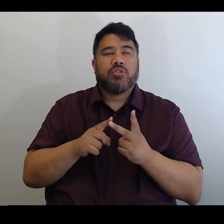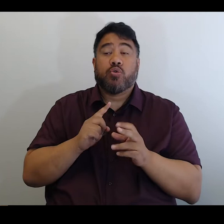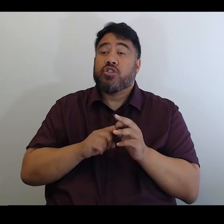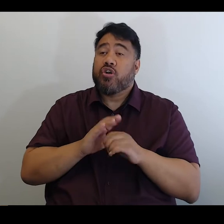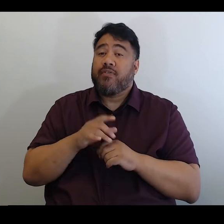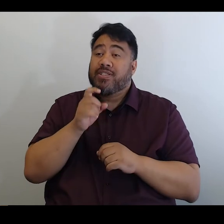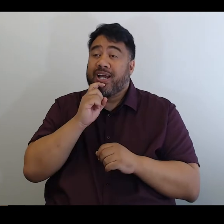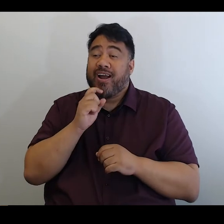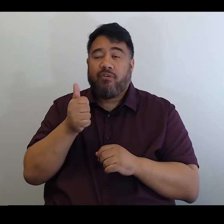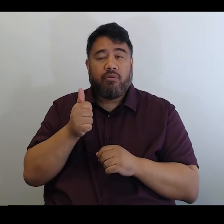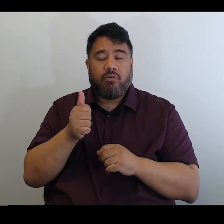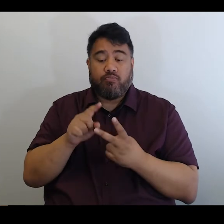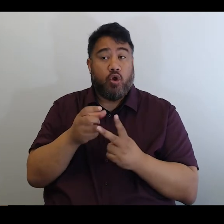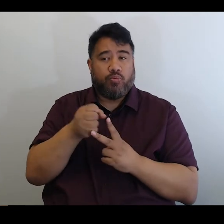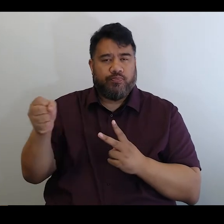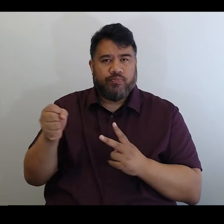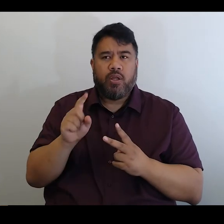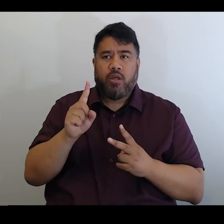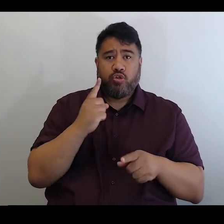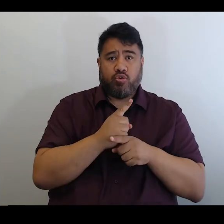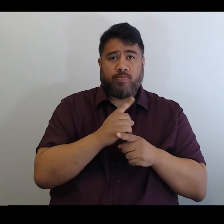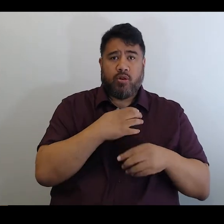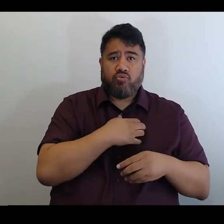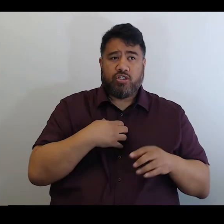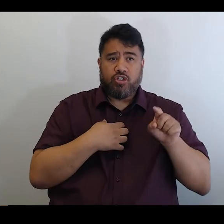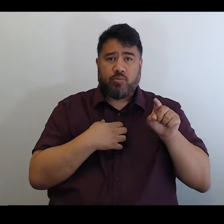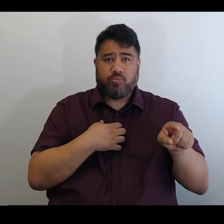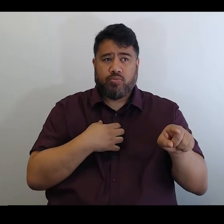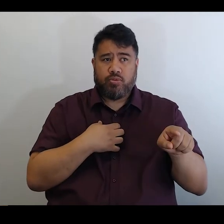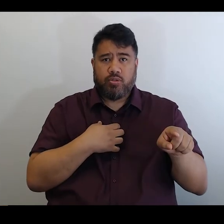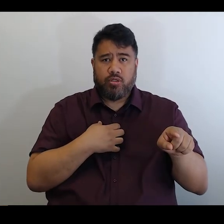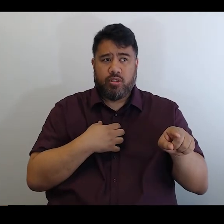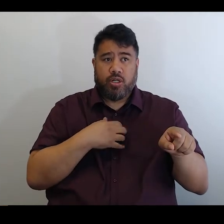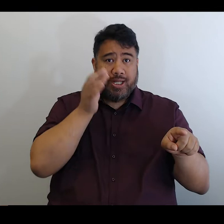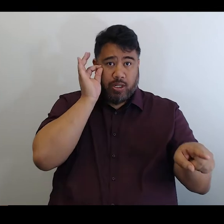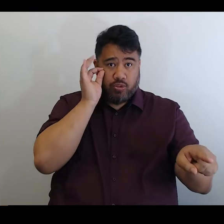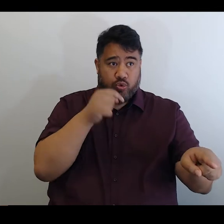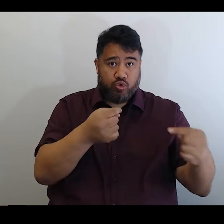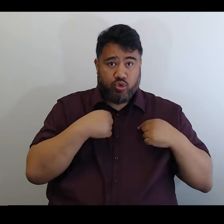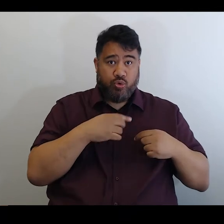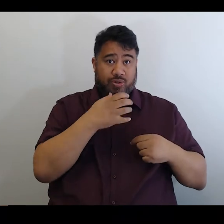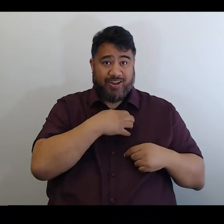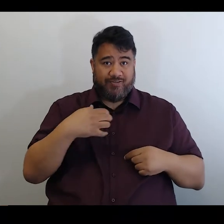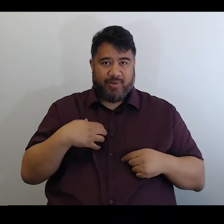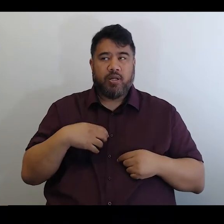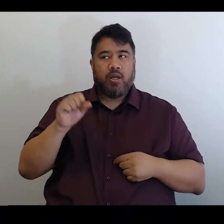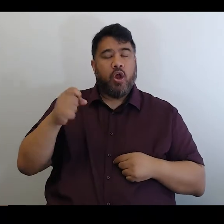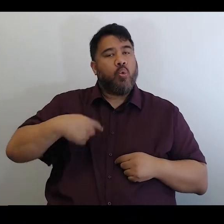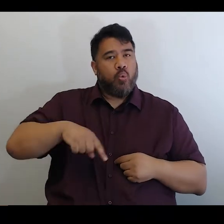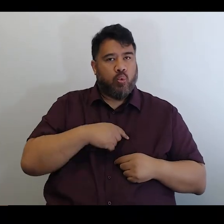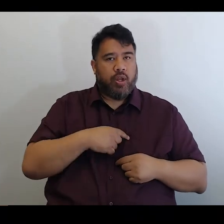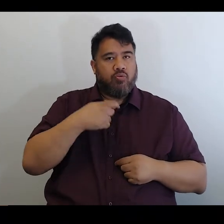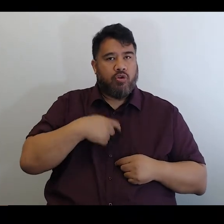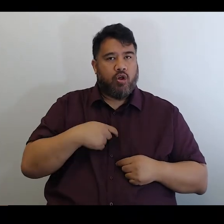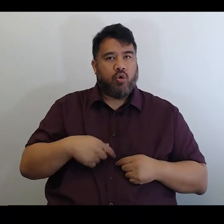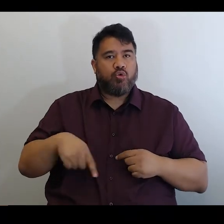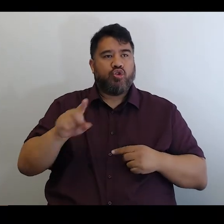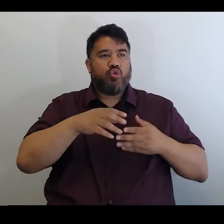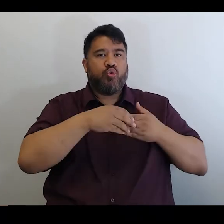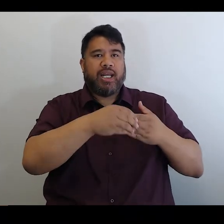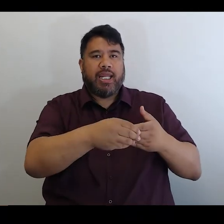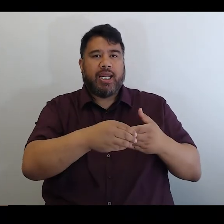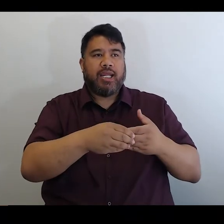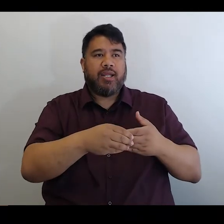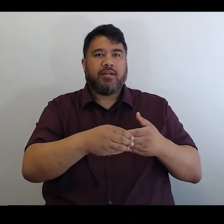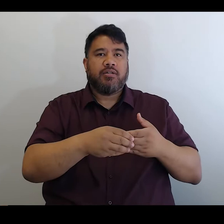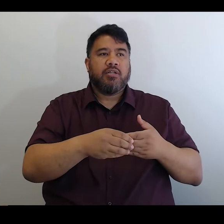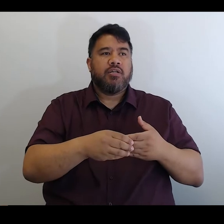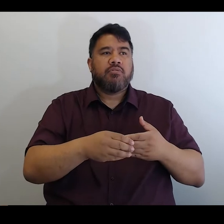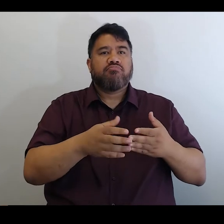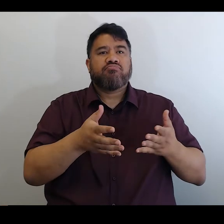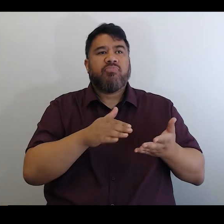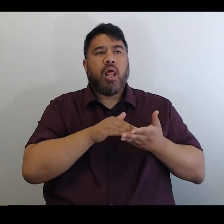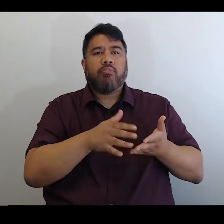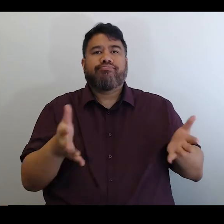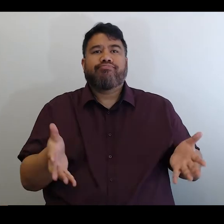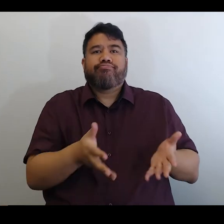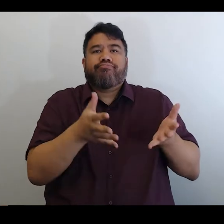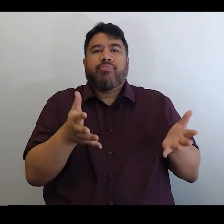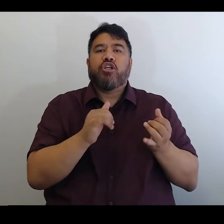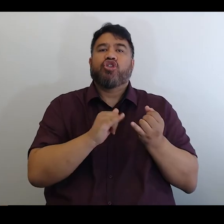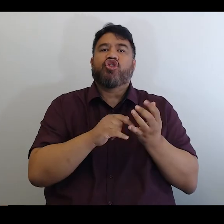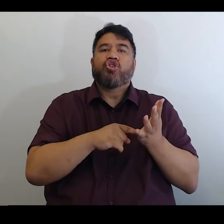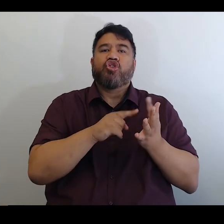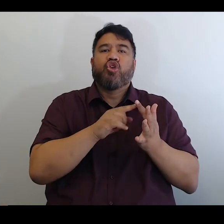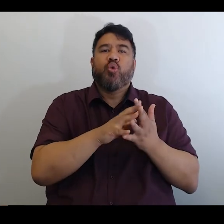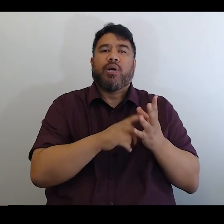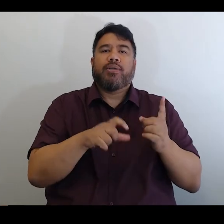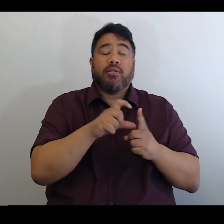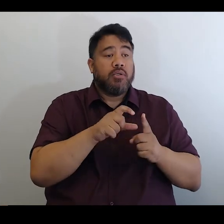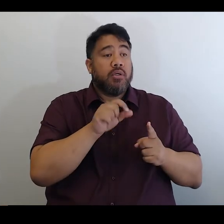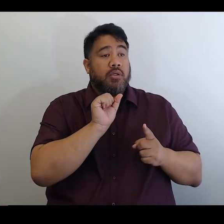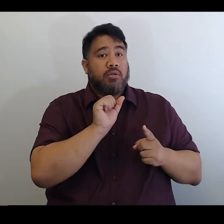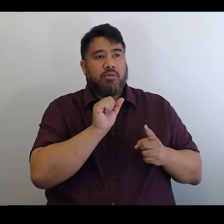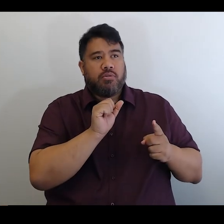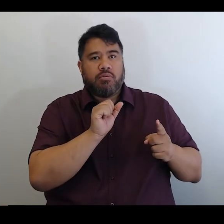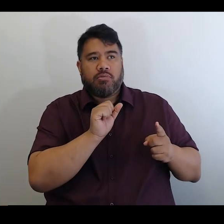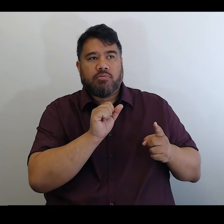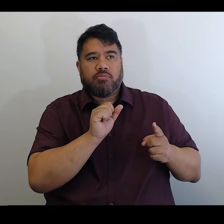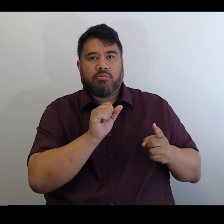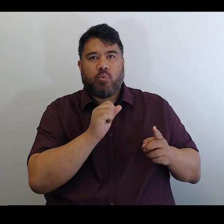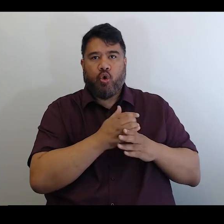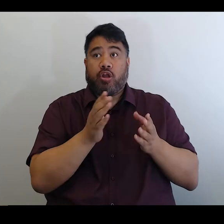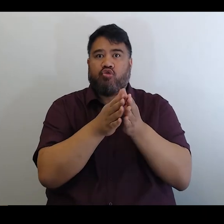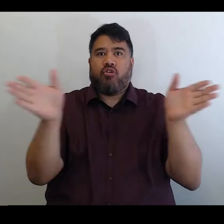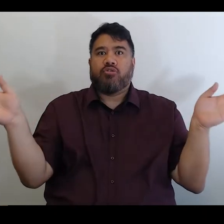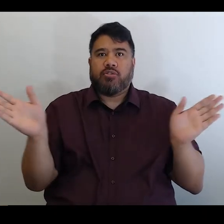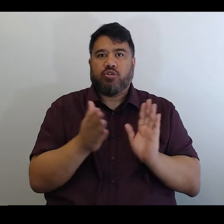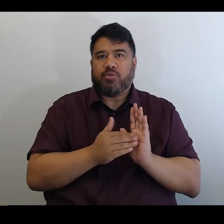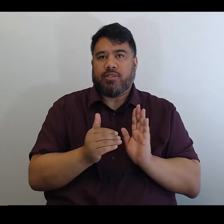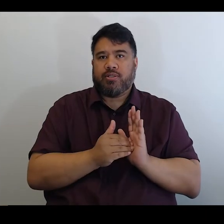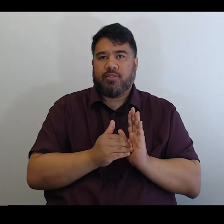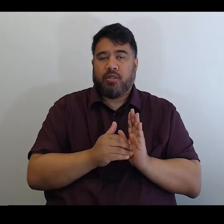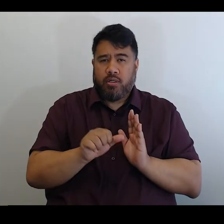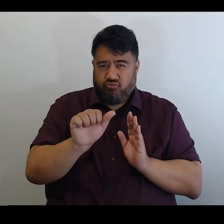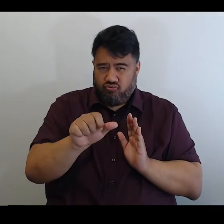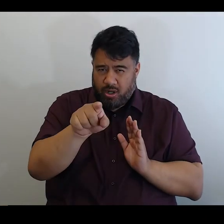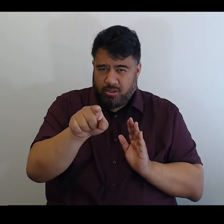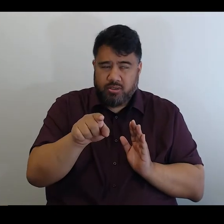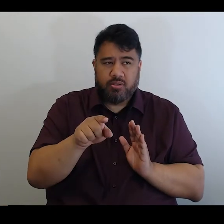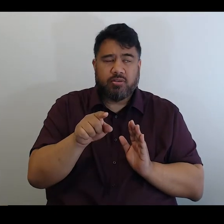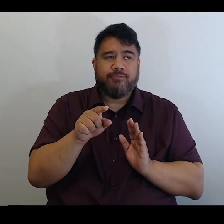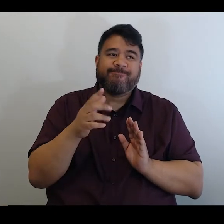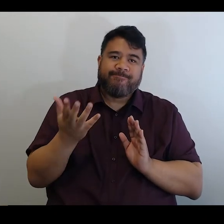You were really clear that, you know, we have a role to play in really stewarding change across government, and we’ll be focused on government agencies in the very short term, but, you know, you're absolutely right that, you know, really we're,